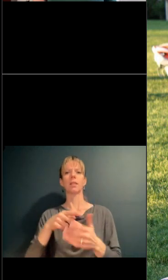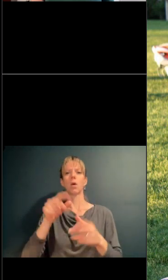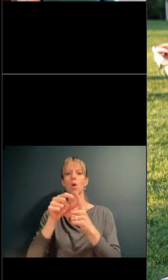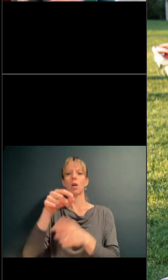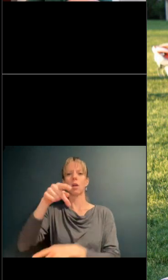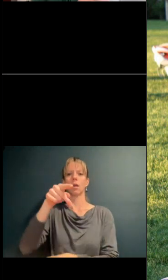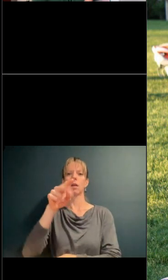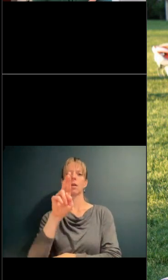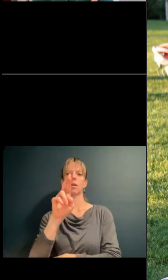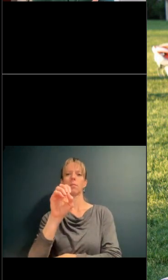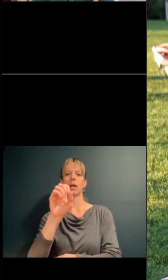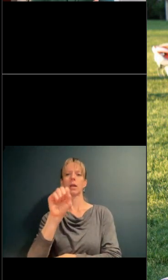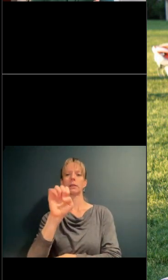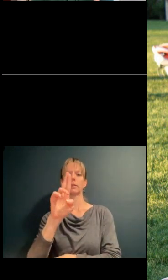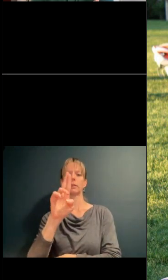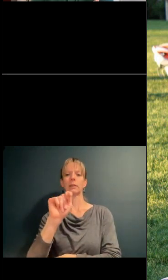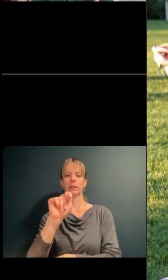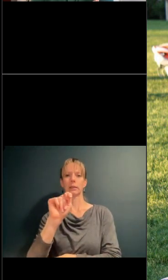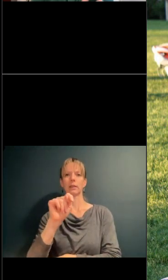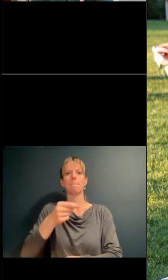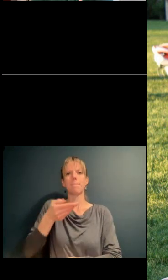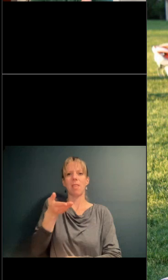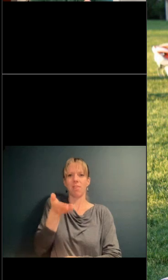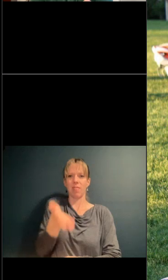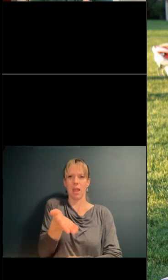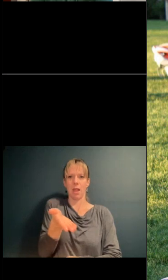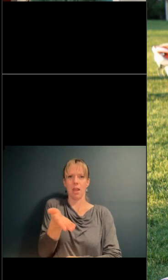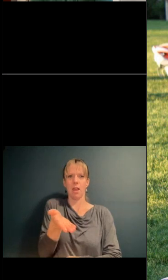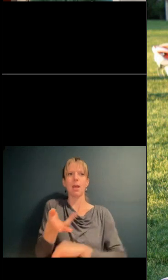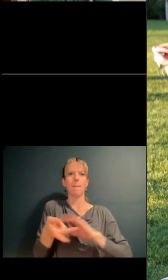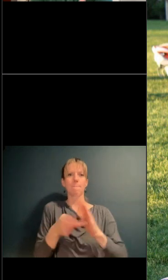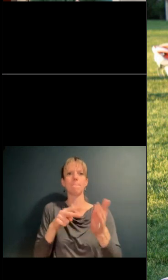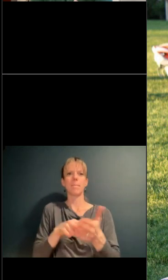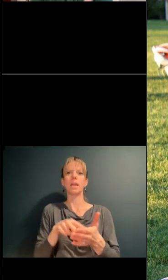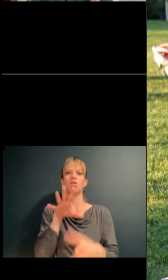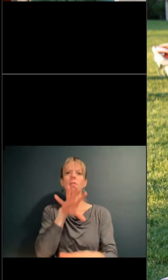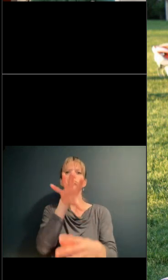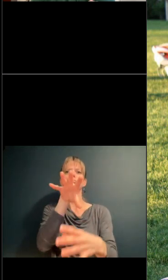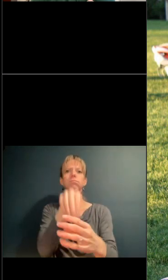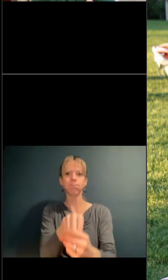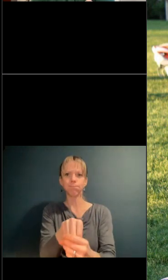very often the starting point for belonging. It is to be part of the ordinary experiences